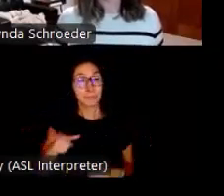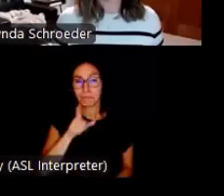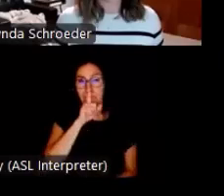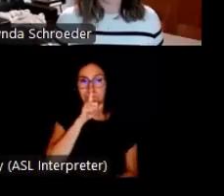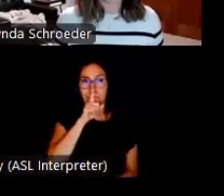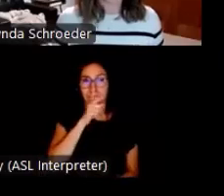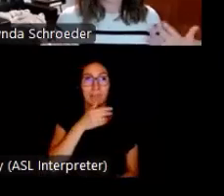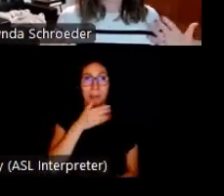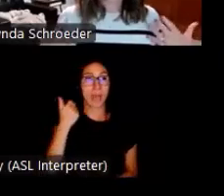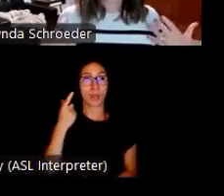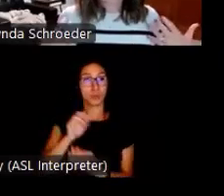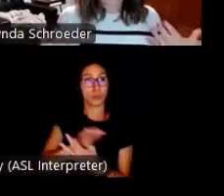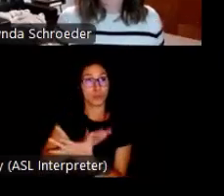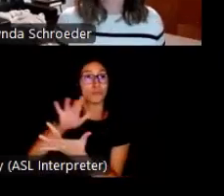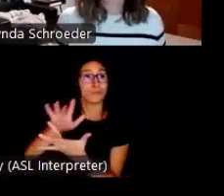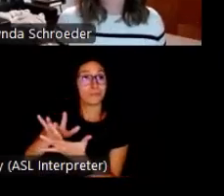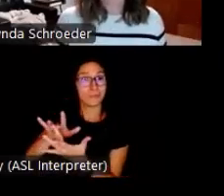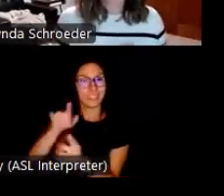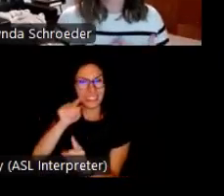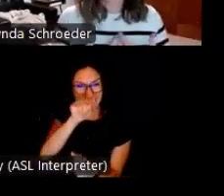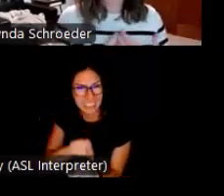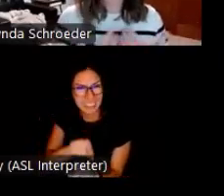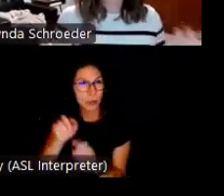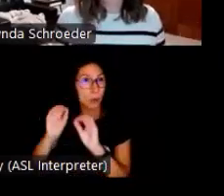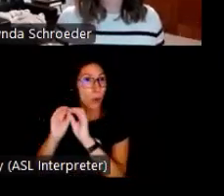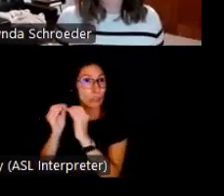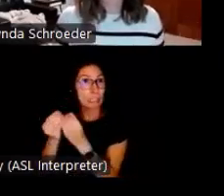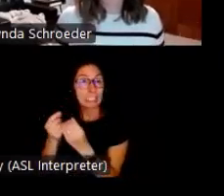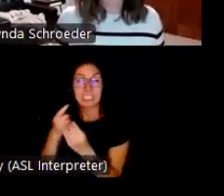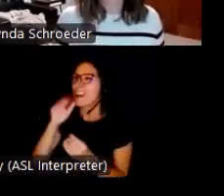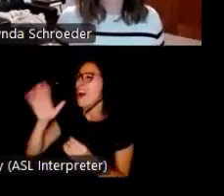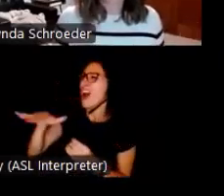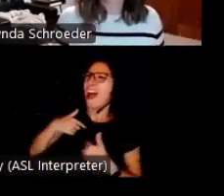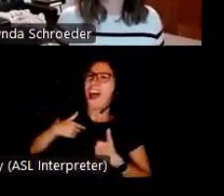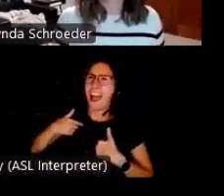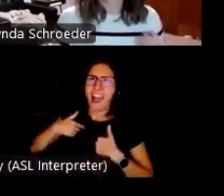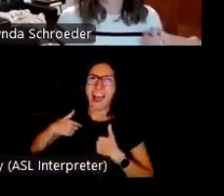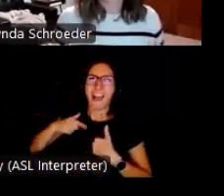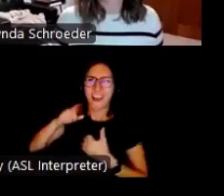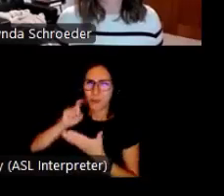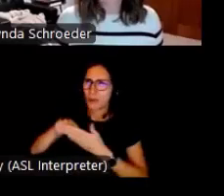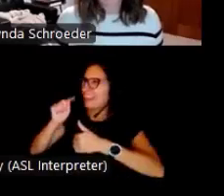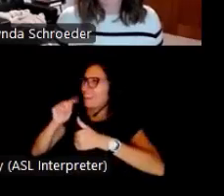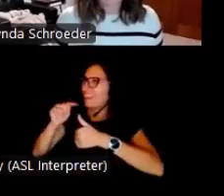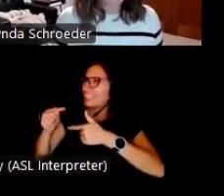and say, I have seen XYZ as an issue or as a solution.